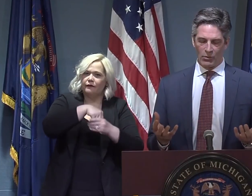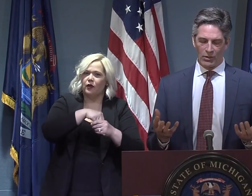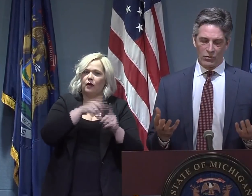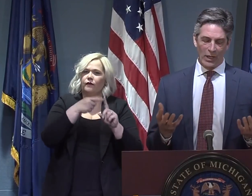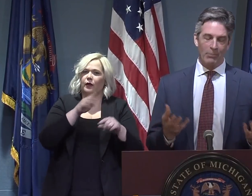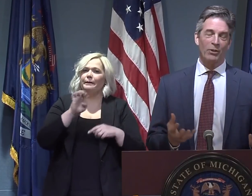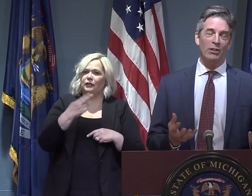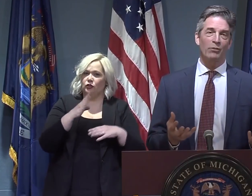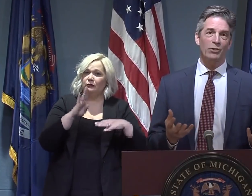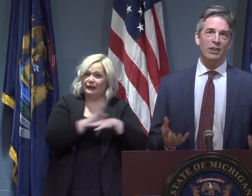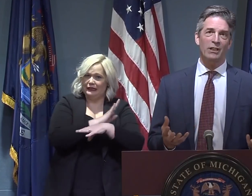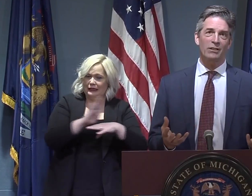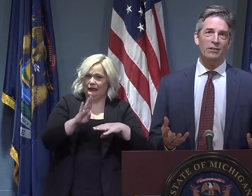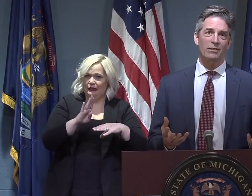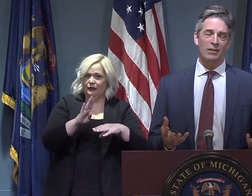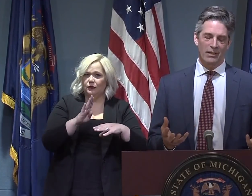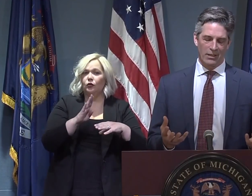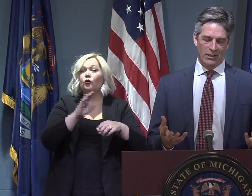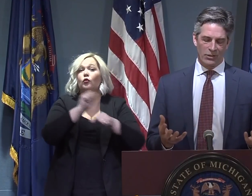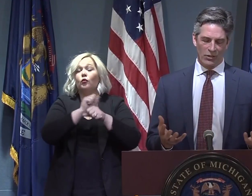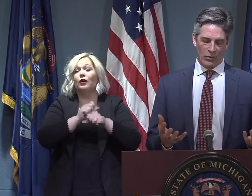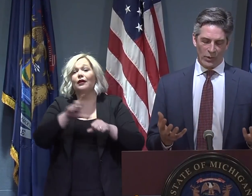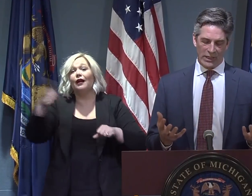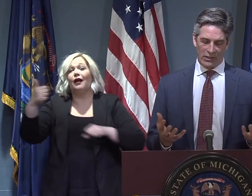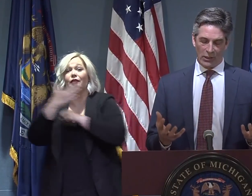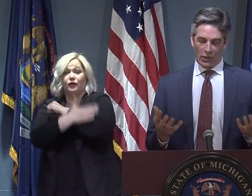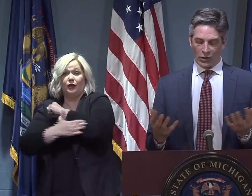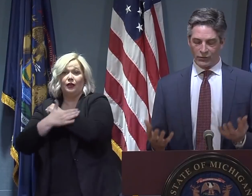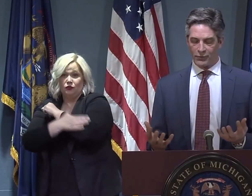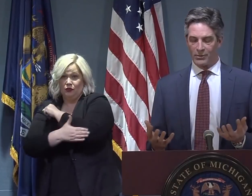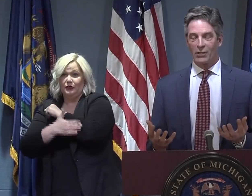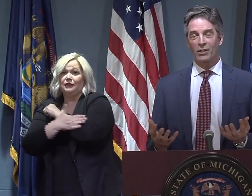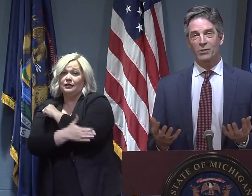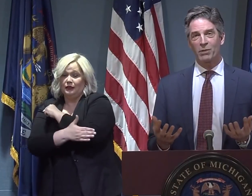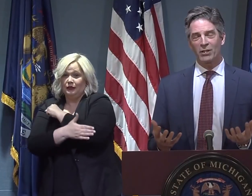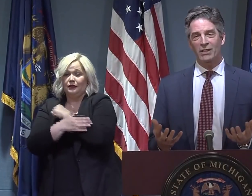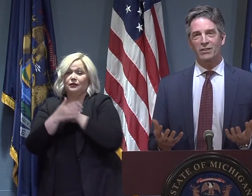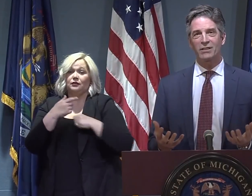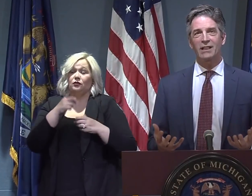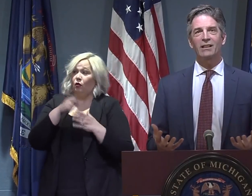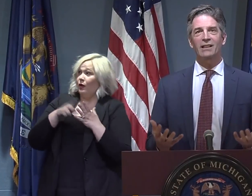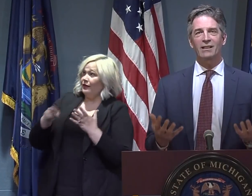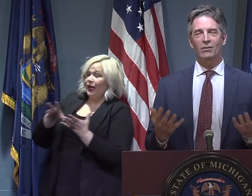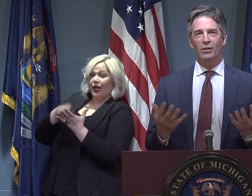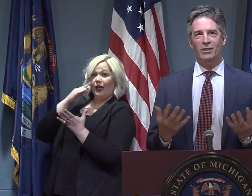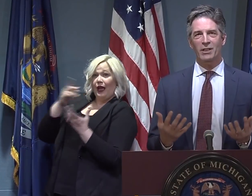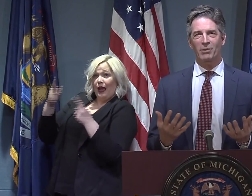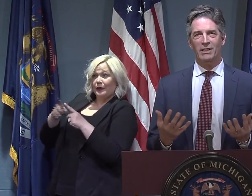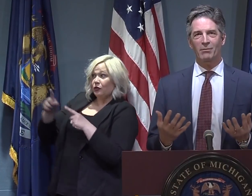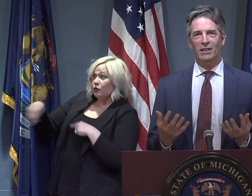BUSINESS SECTORS IN THE STATE WITH SIGNIFICANT INVOLVEMENT FROM MICHIGAN BUSINESSES WHO OPERATE OVERSEAS.